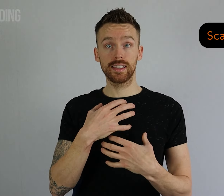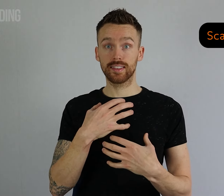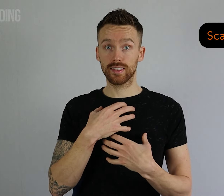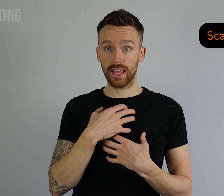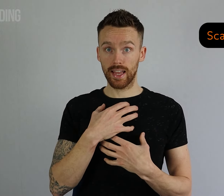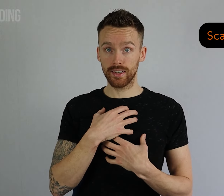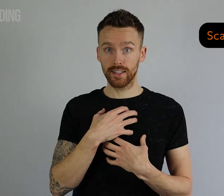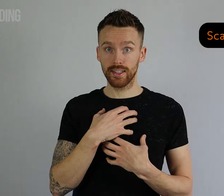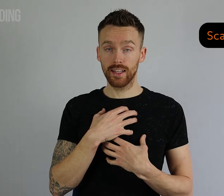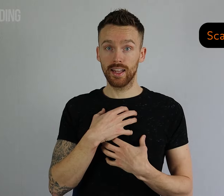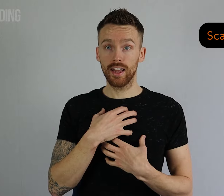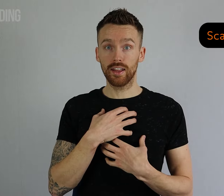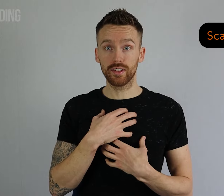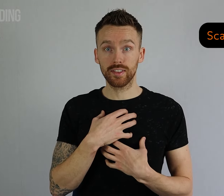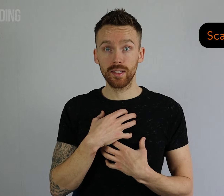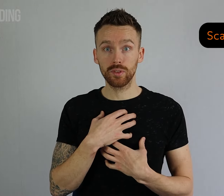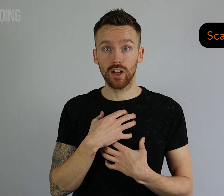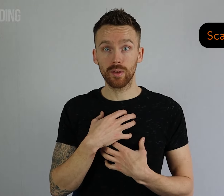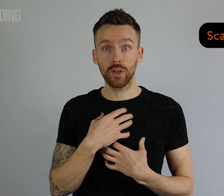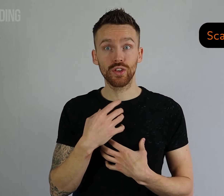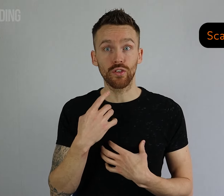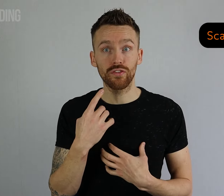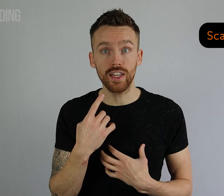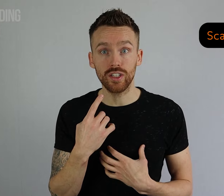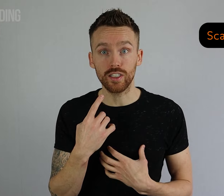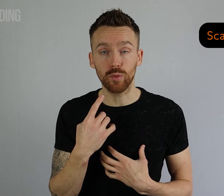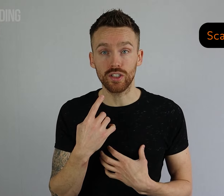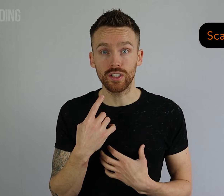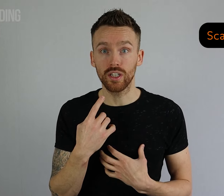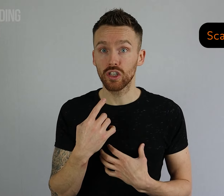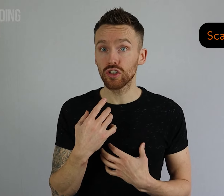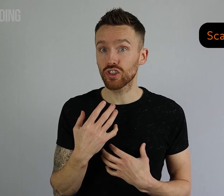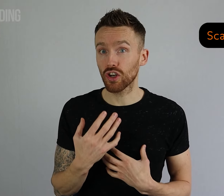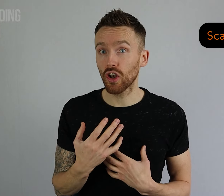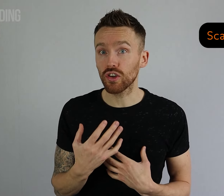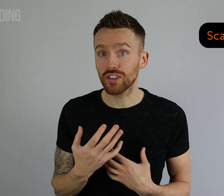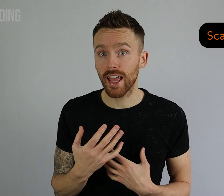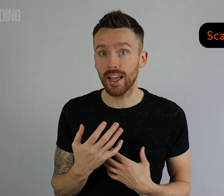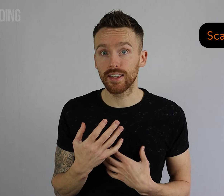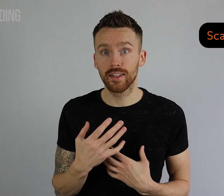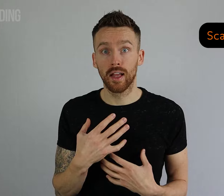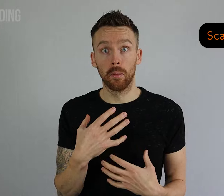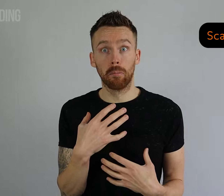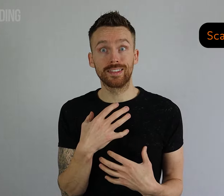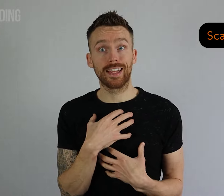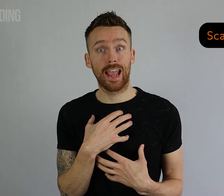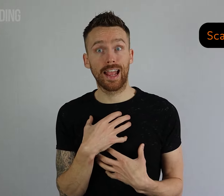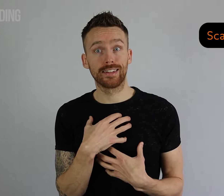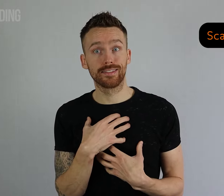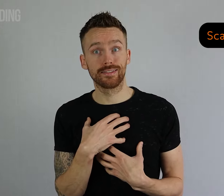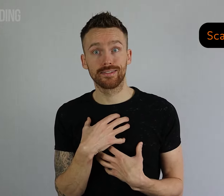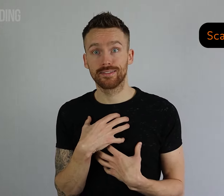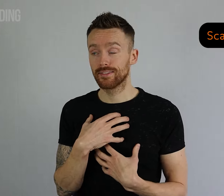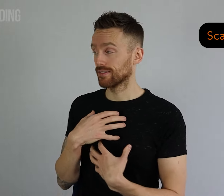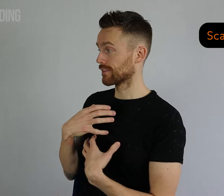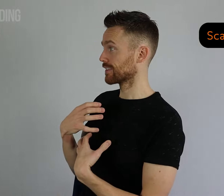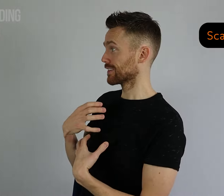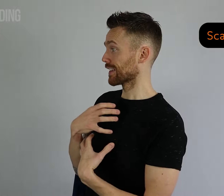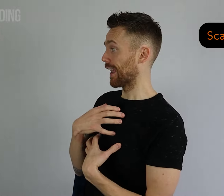At the same time, your facial expression should look scared.